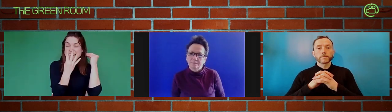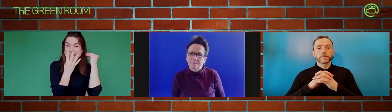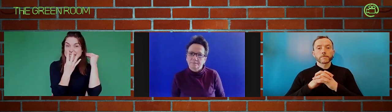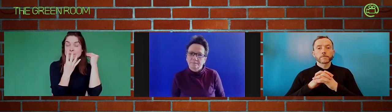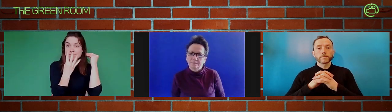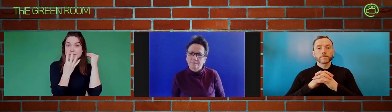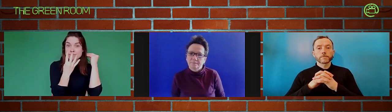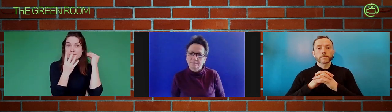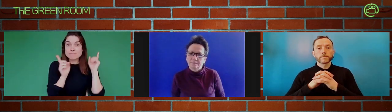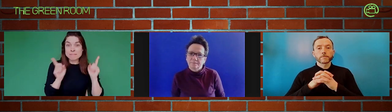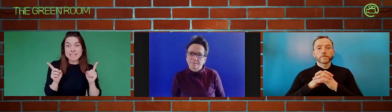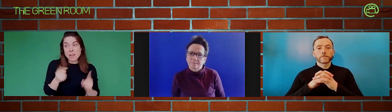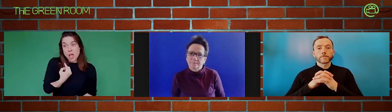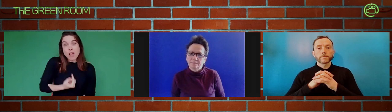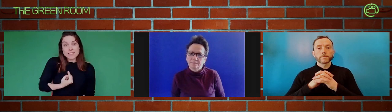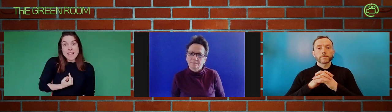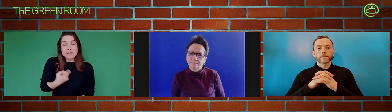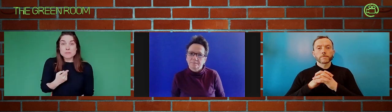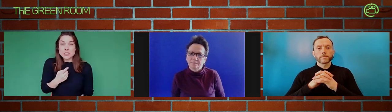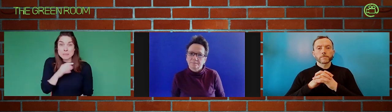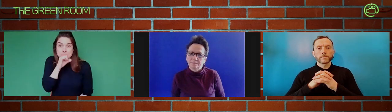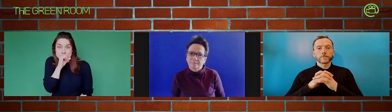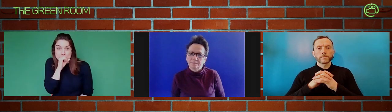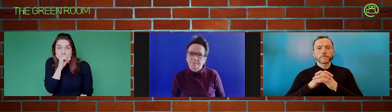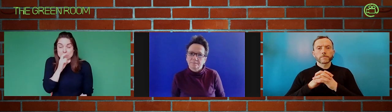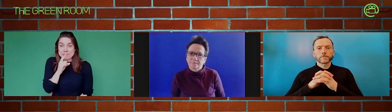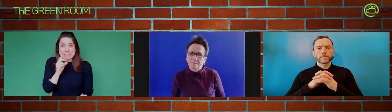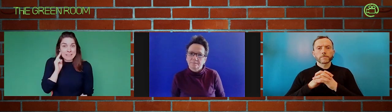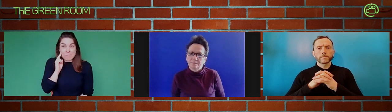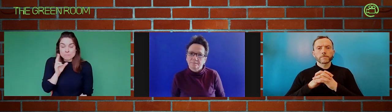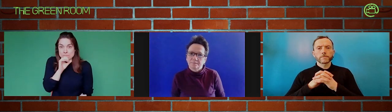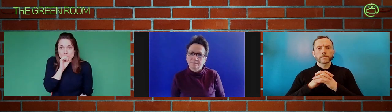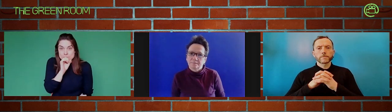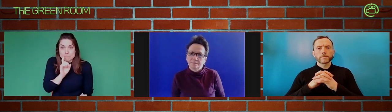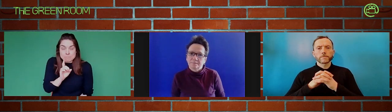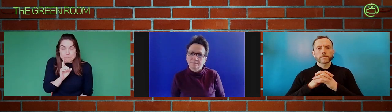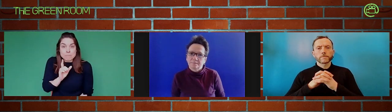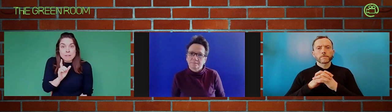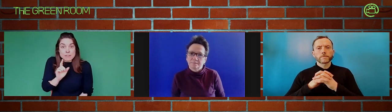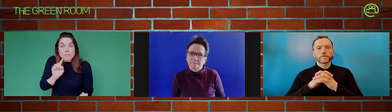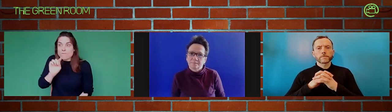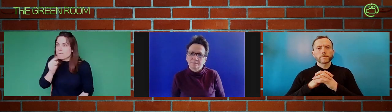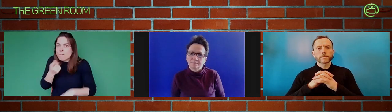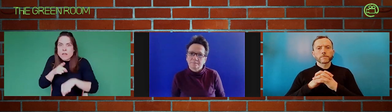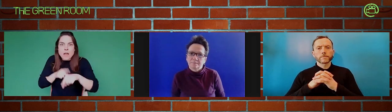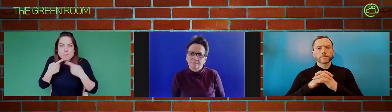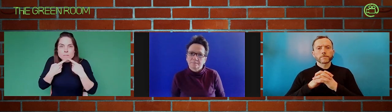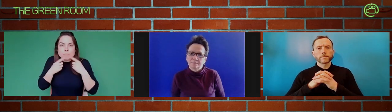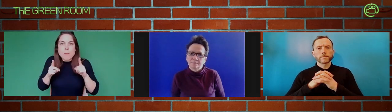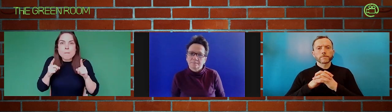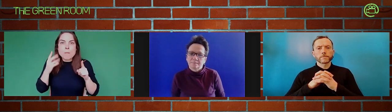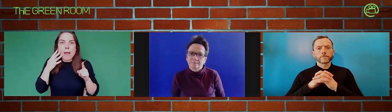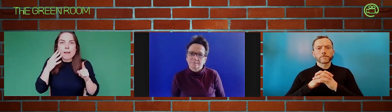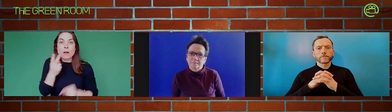until she was you know nearly 30 I think she was 29 at RADA when we started on the MH Theatre lab.